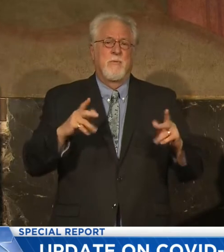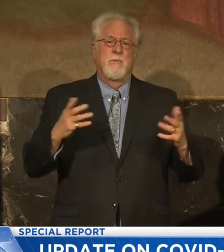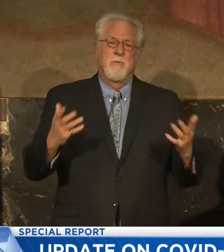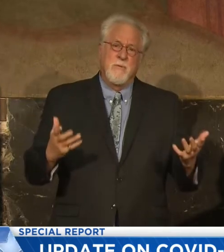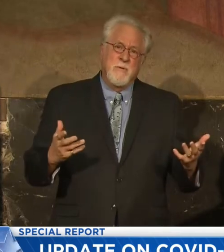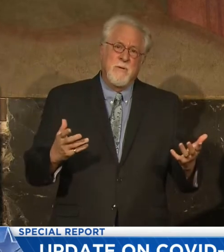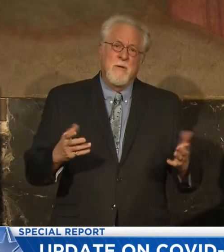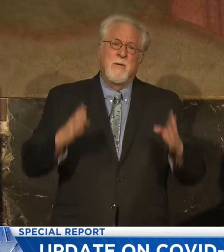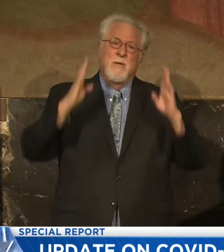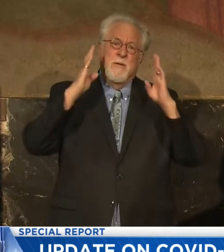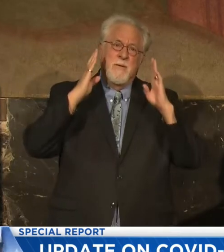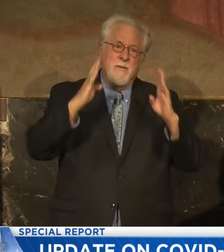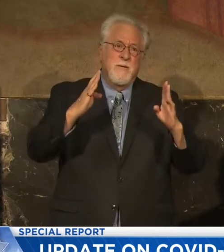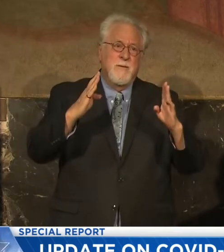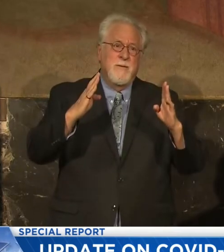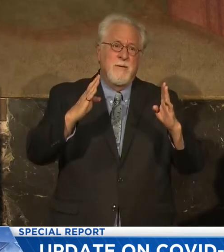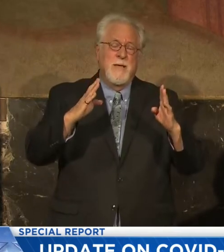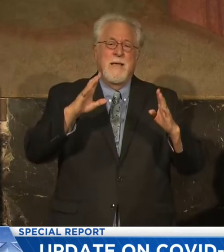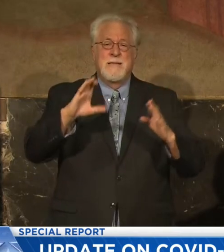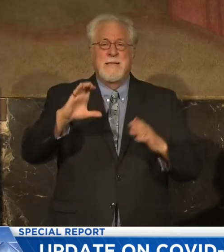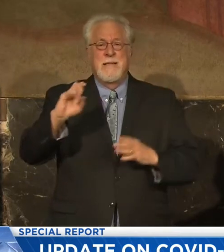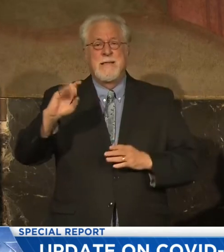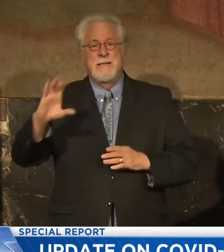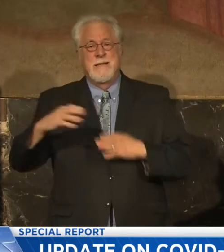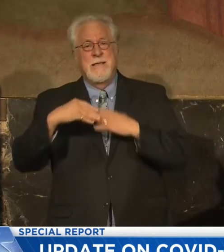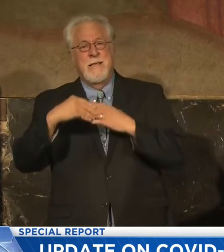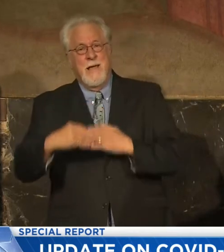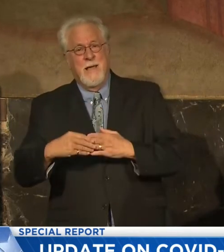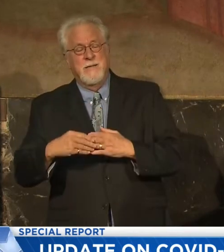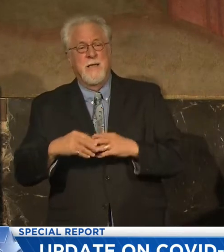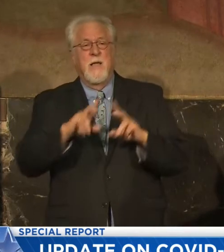SPIKE IN CASES AGAIN LIKE WE SAW